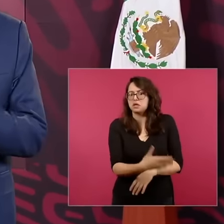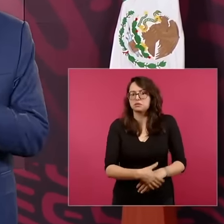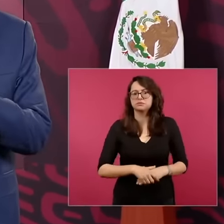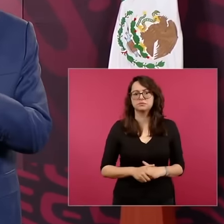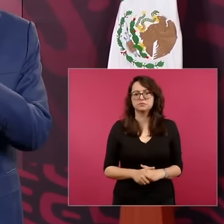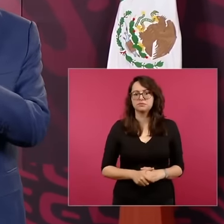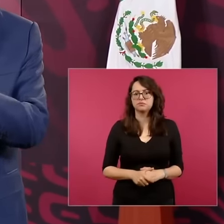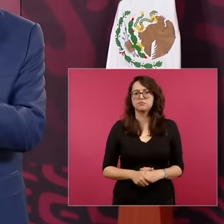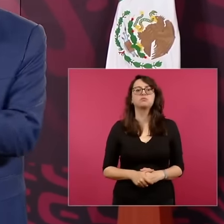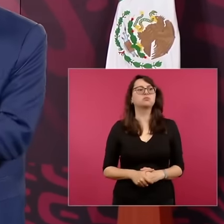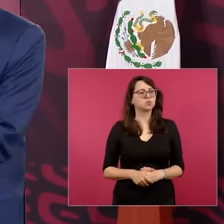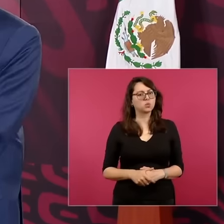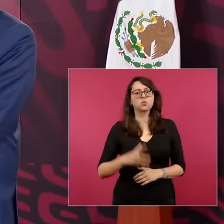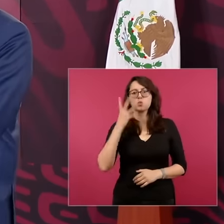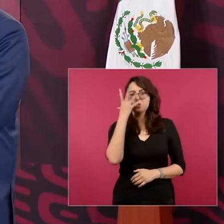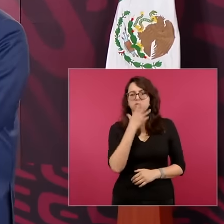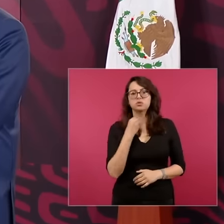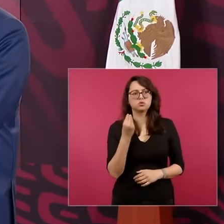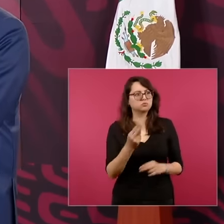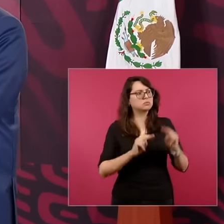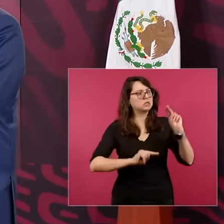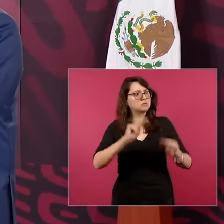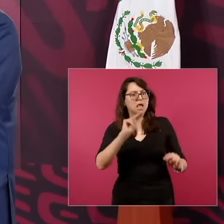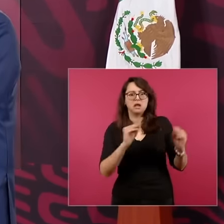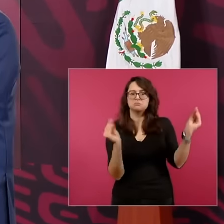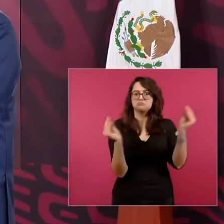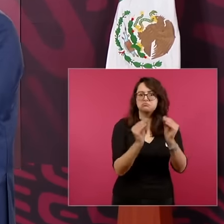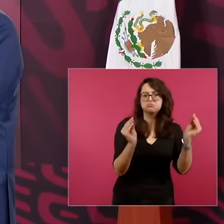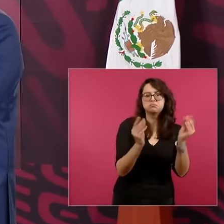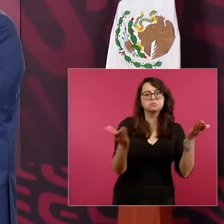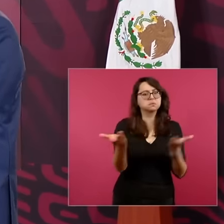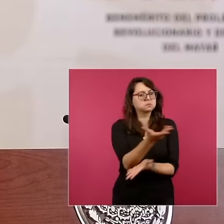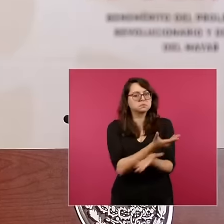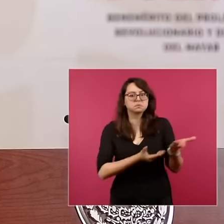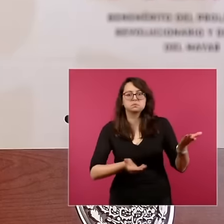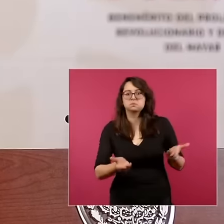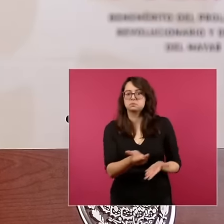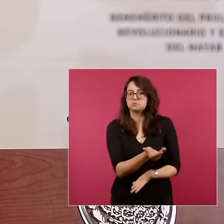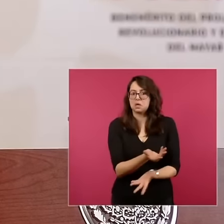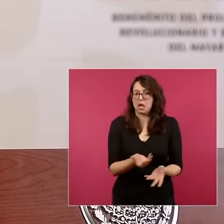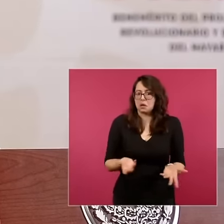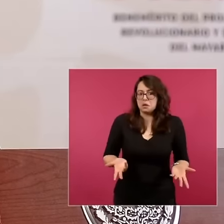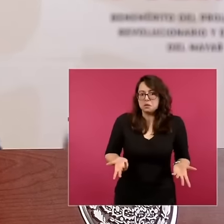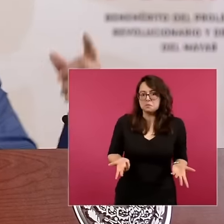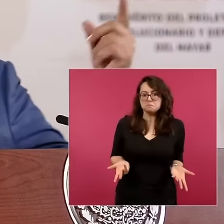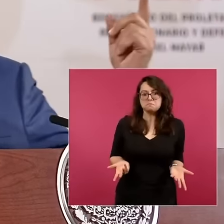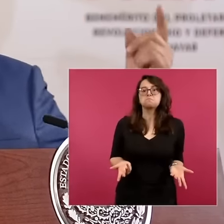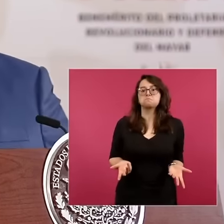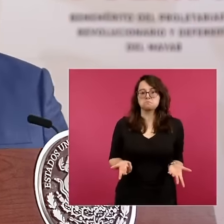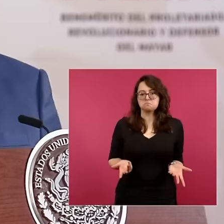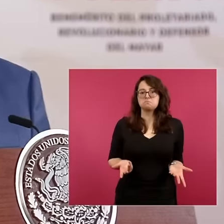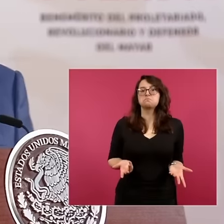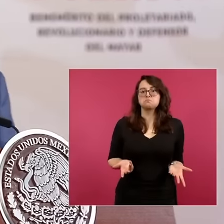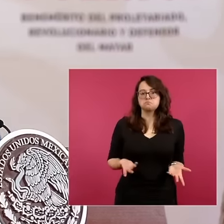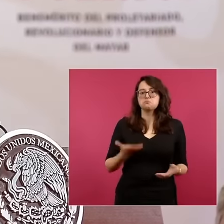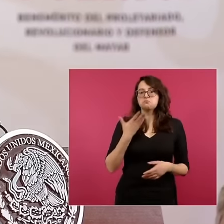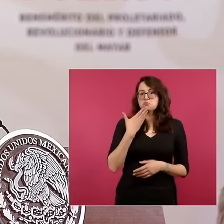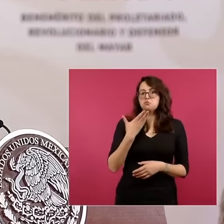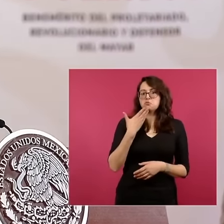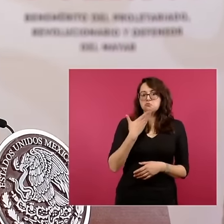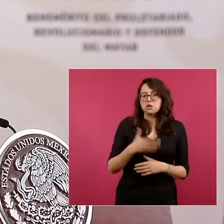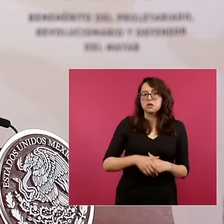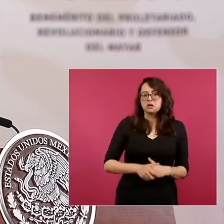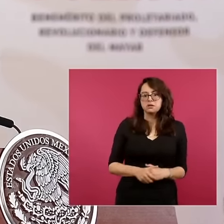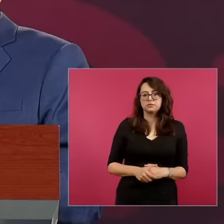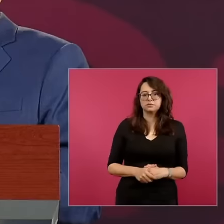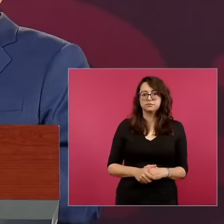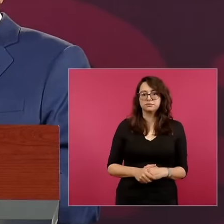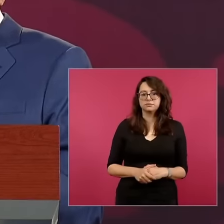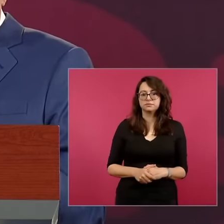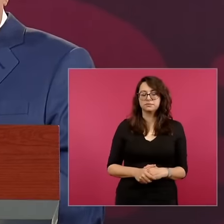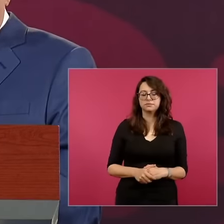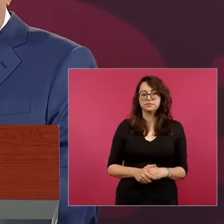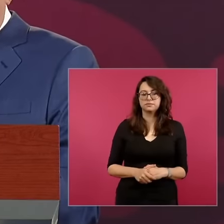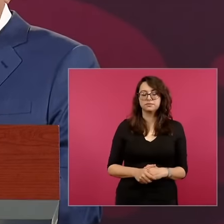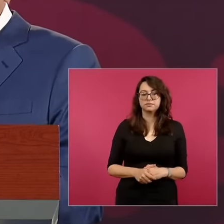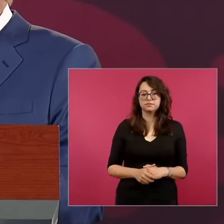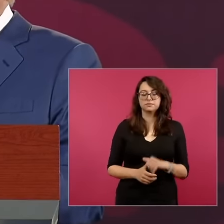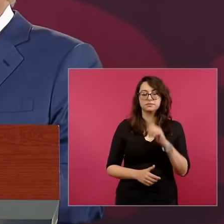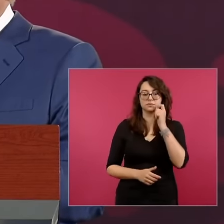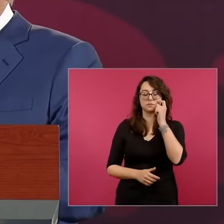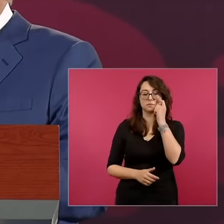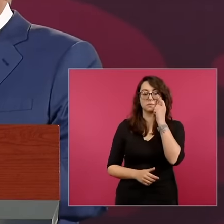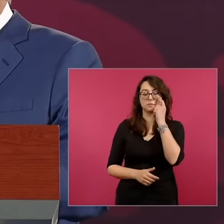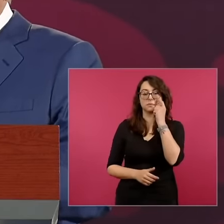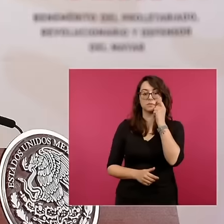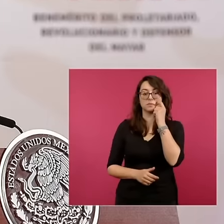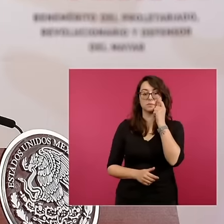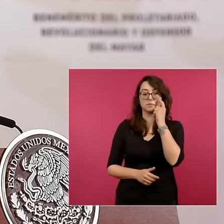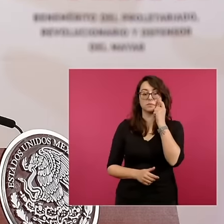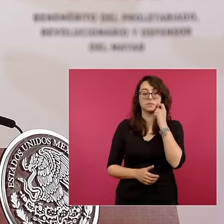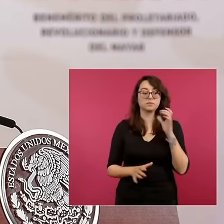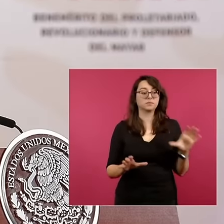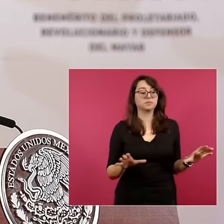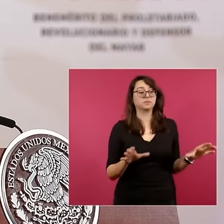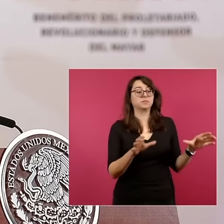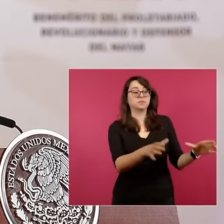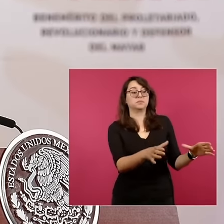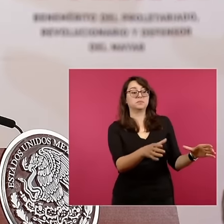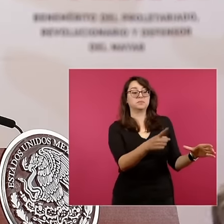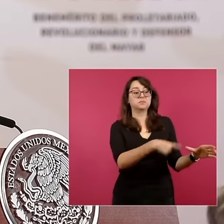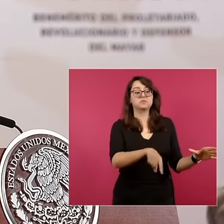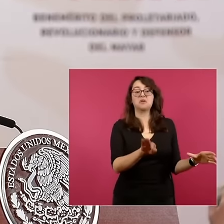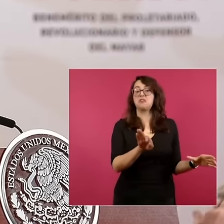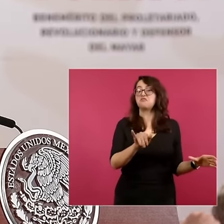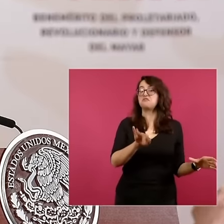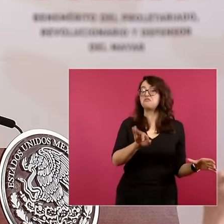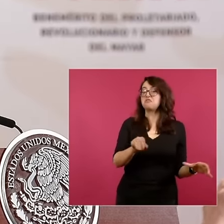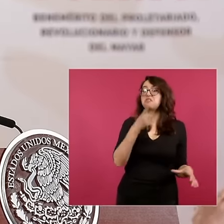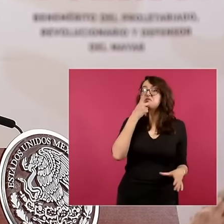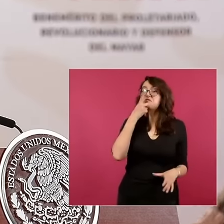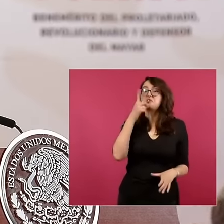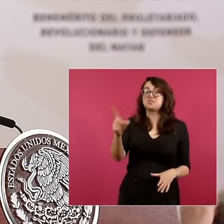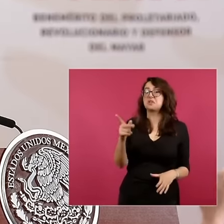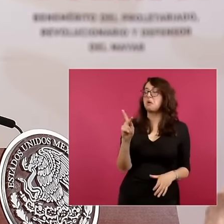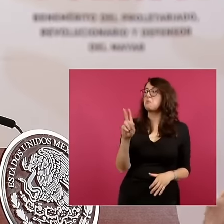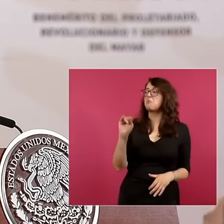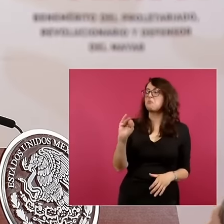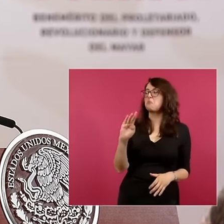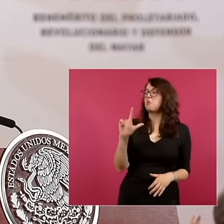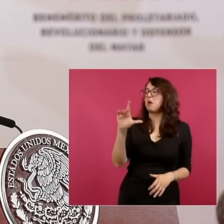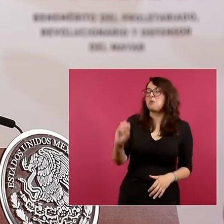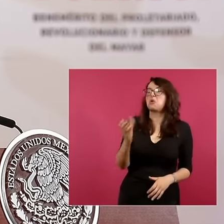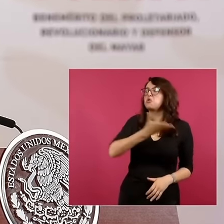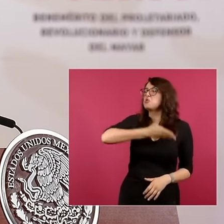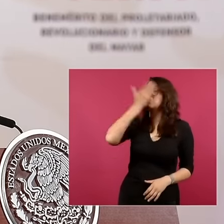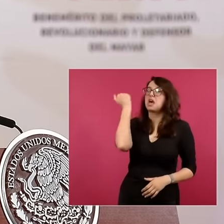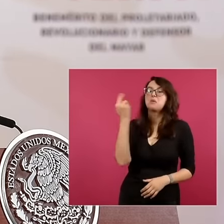level are the people and the fifis say that the people do not exist, they do not know that they are not